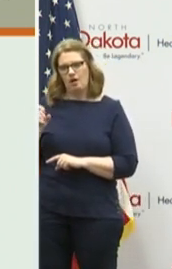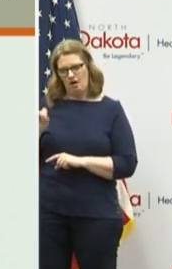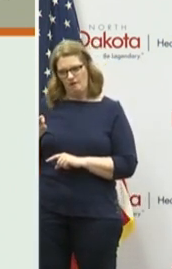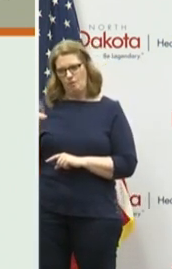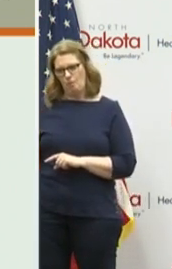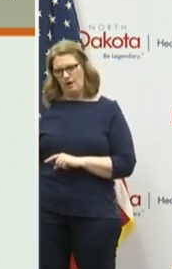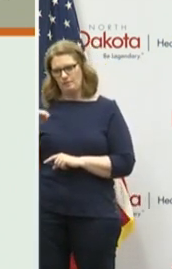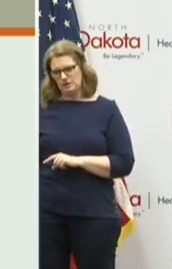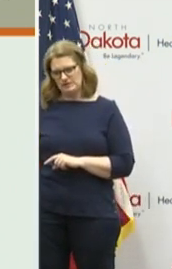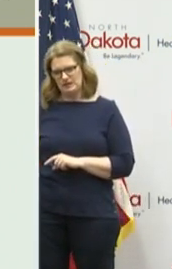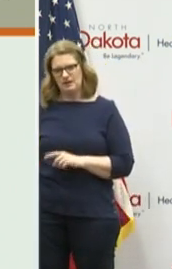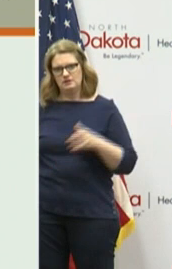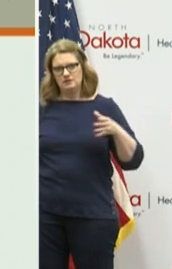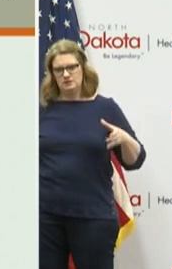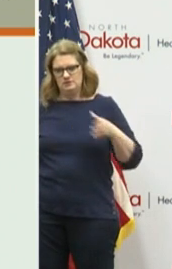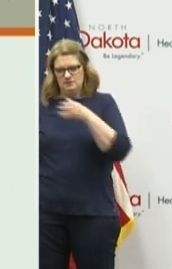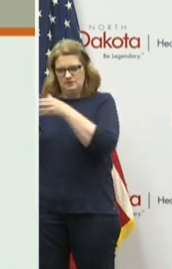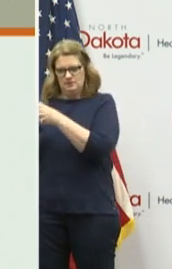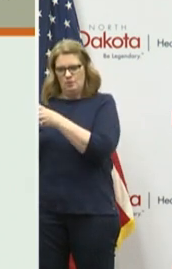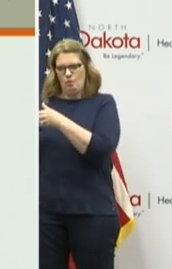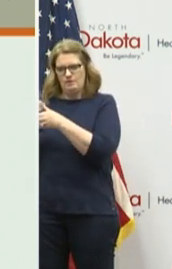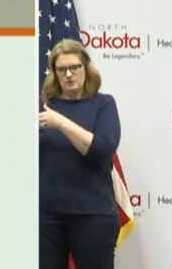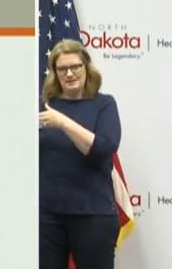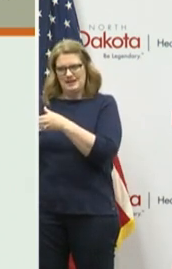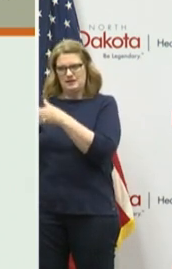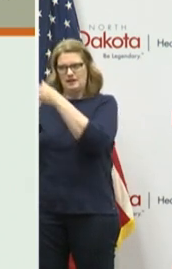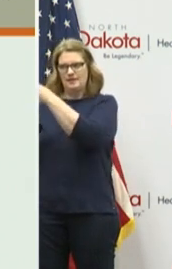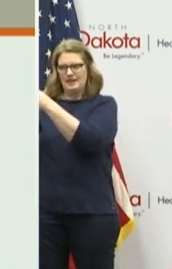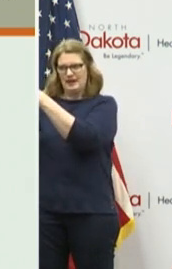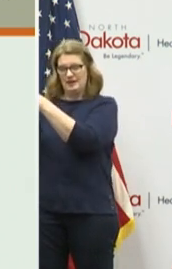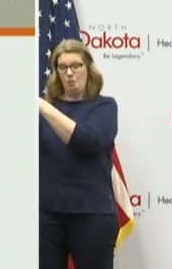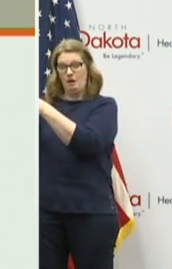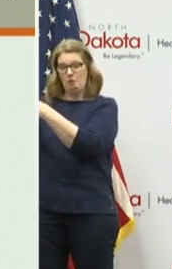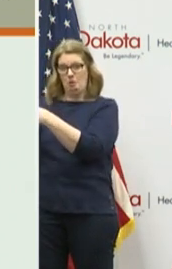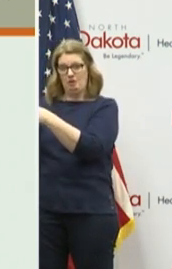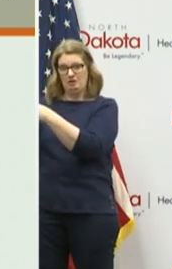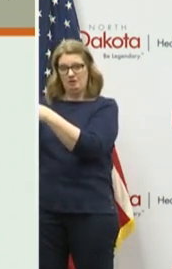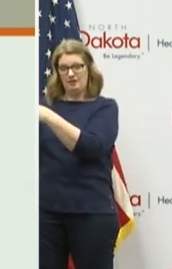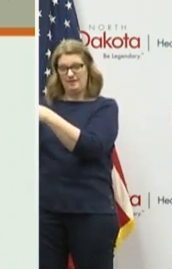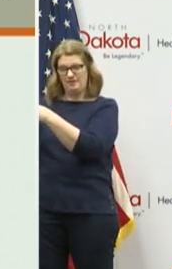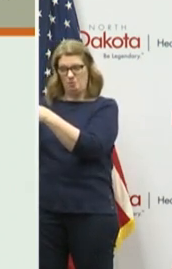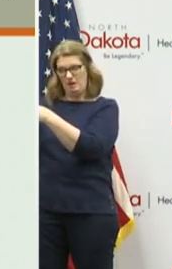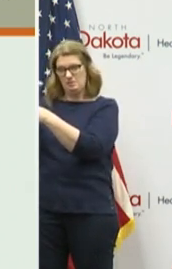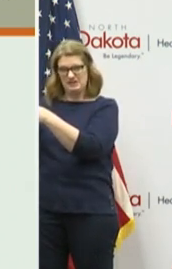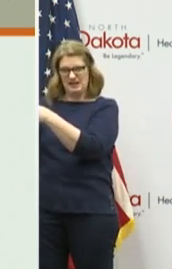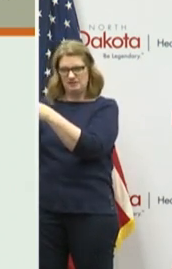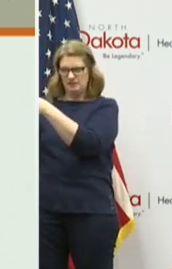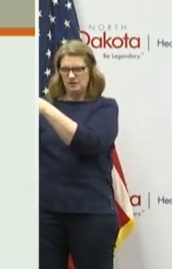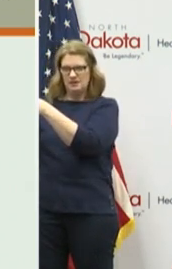BUT, AGAIN, WHEN WE TAKE A LOOK AT KASS COUNTY, THERE'S ONLY ONE